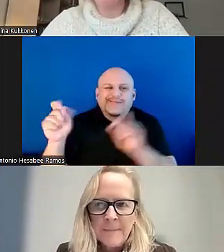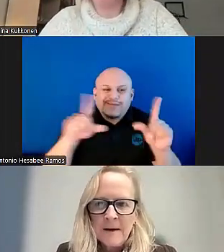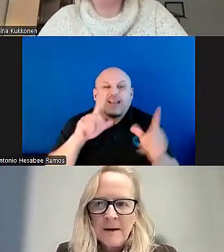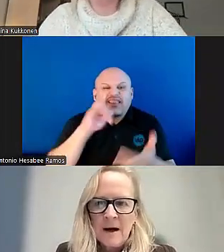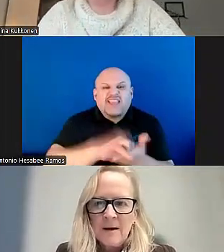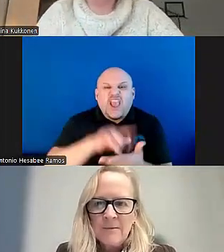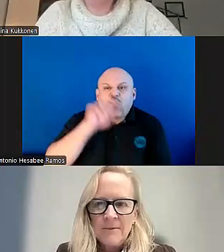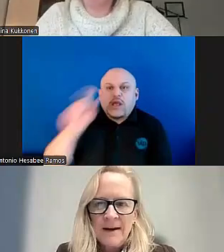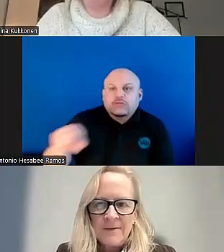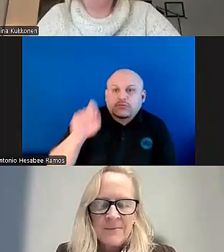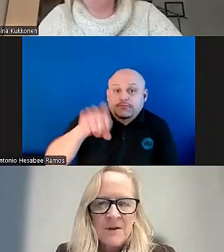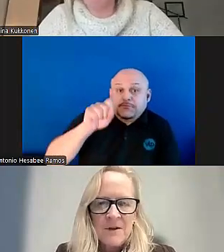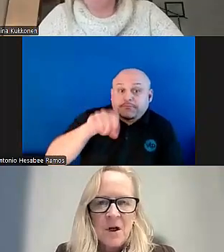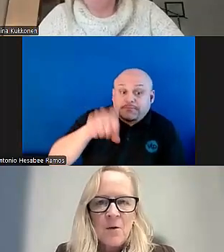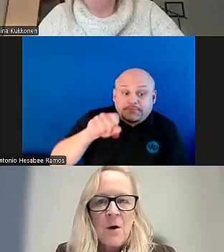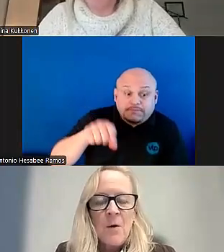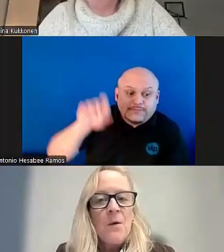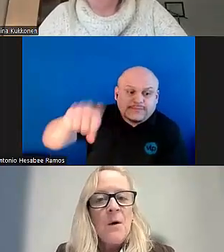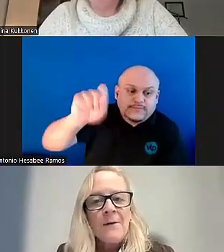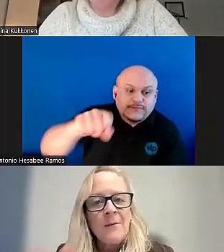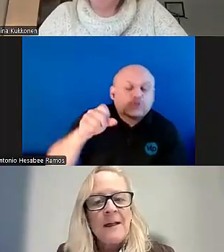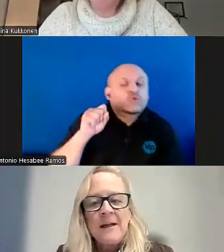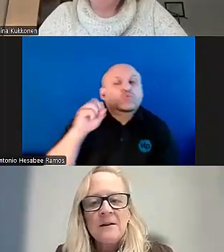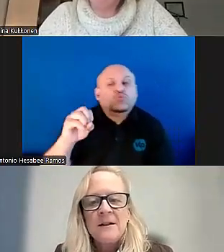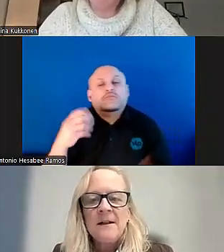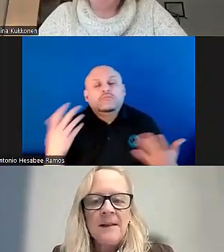Tiina Kukkonen: Yeah. Kathleen Murphy: So everybody here does